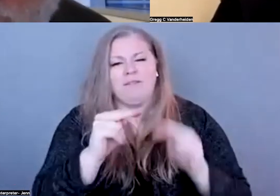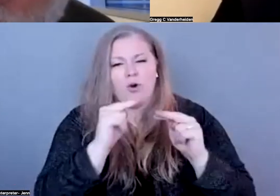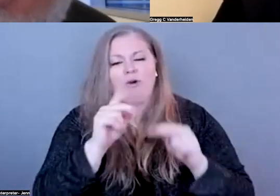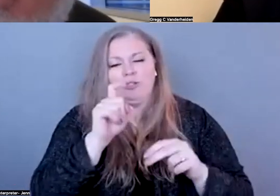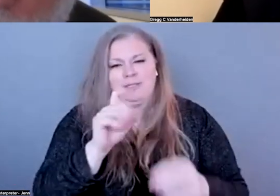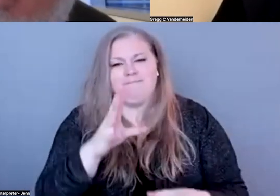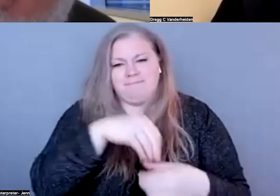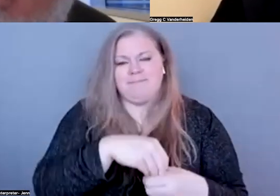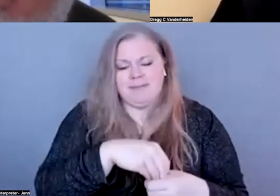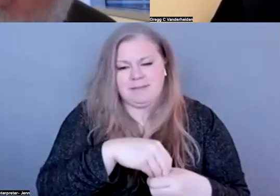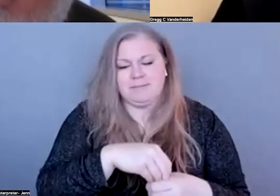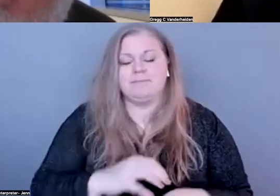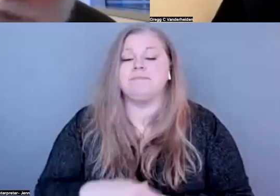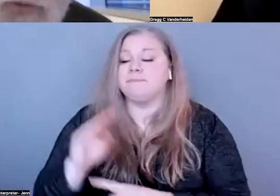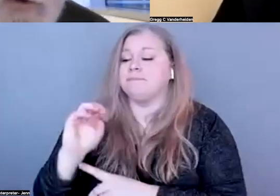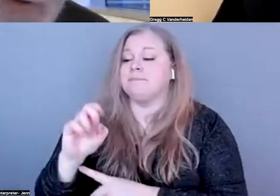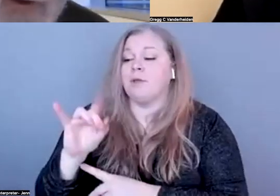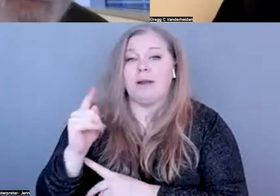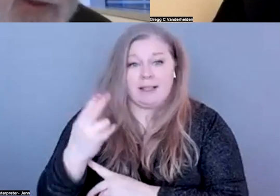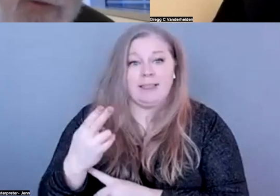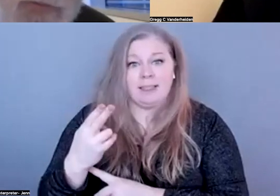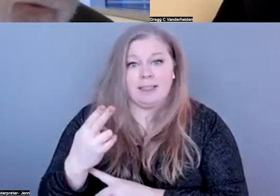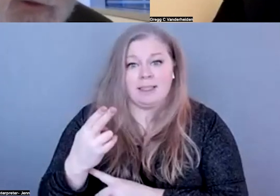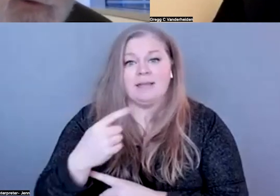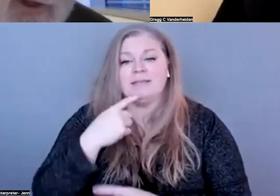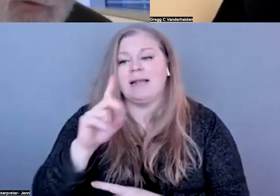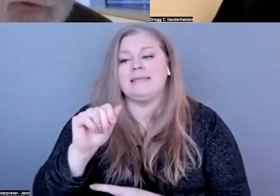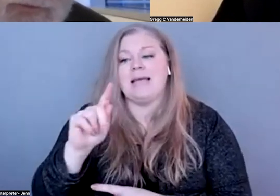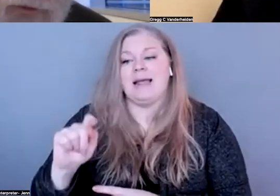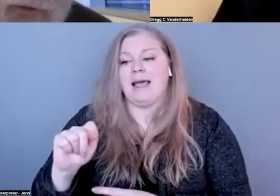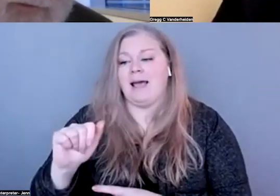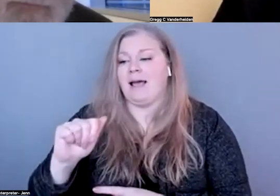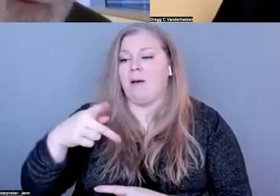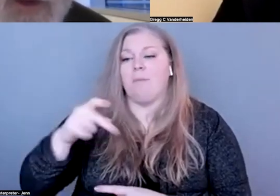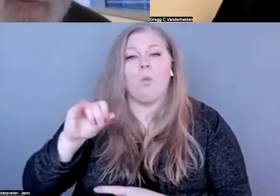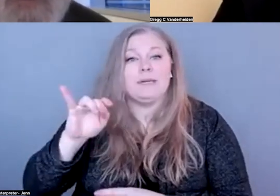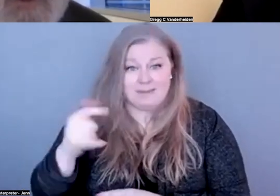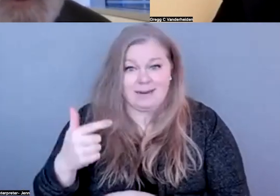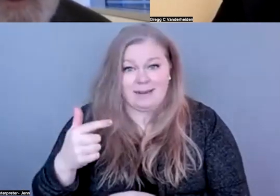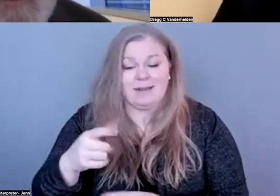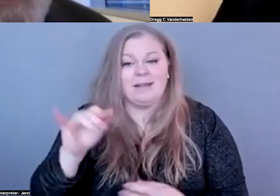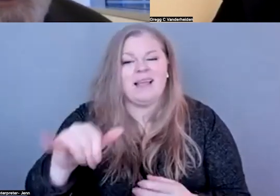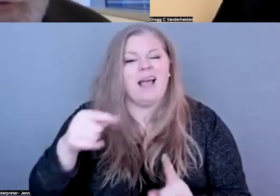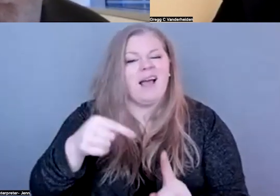Meredith brought up data poisoning as a potential hazard way of messing up the